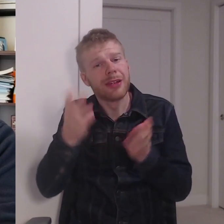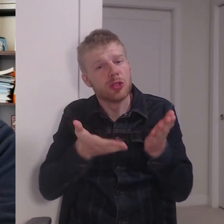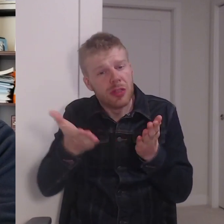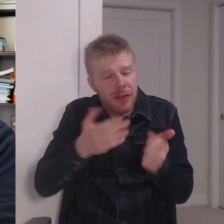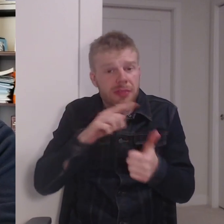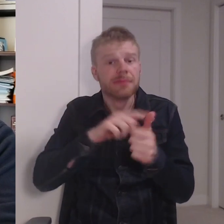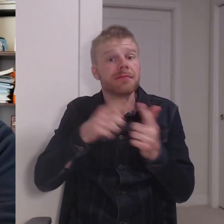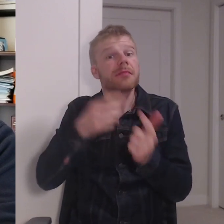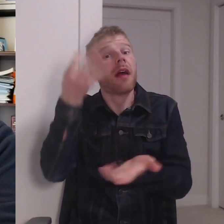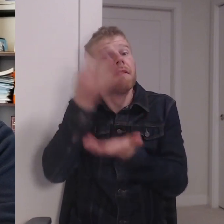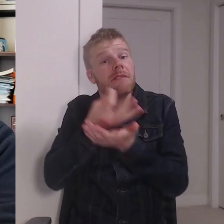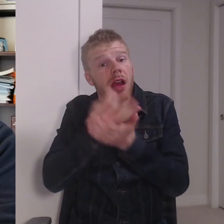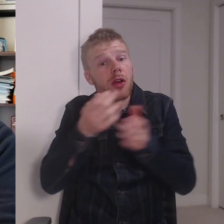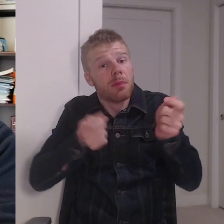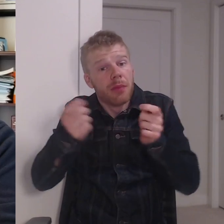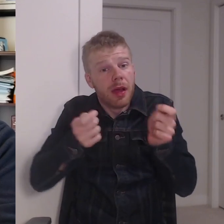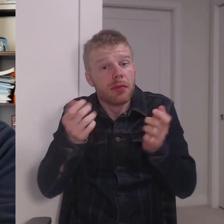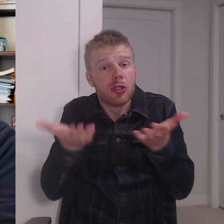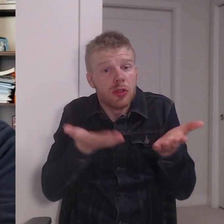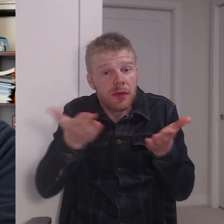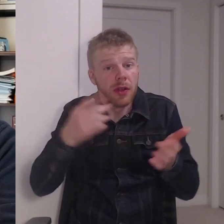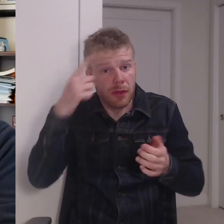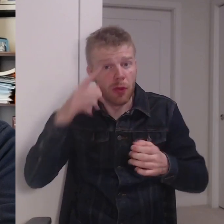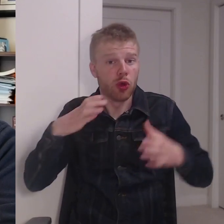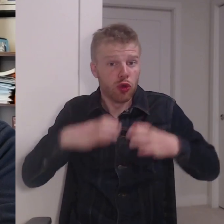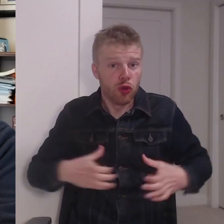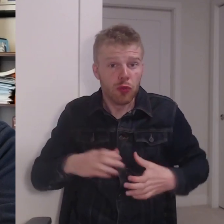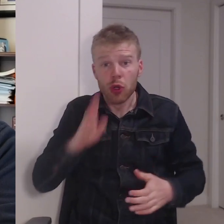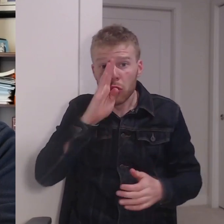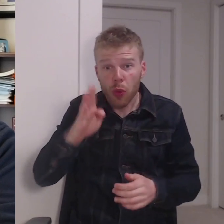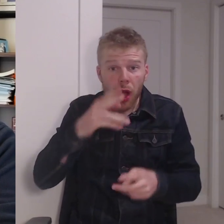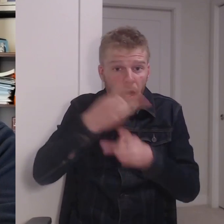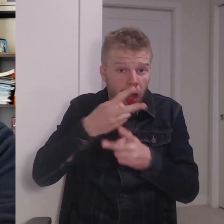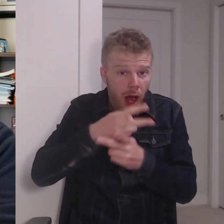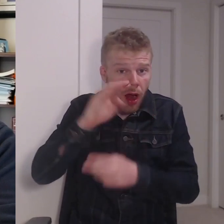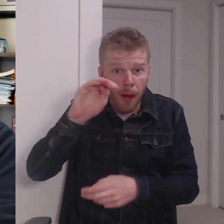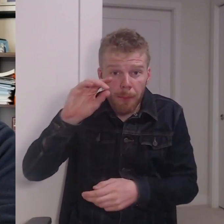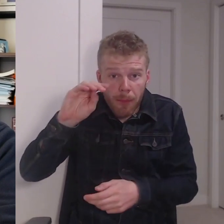community-based services and financial management services for consumer